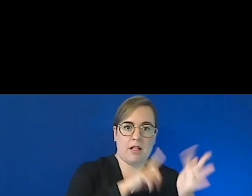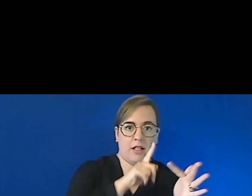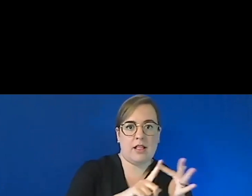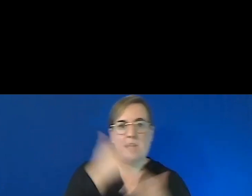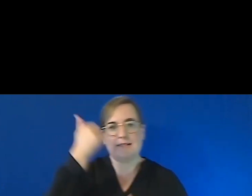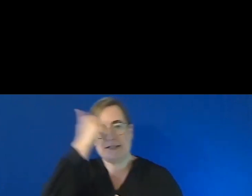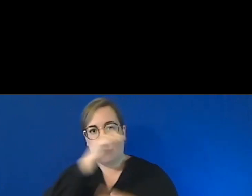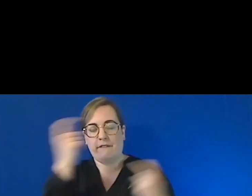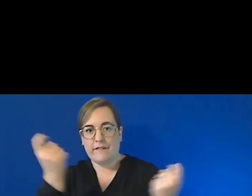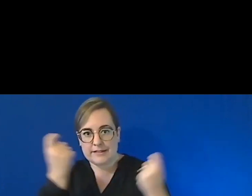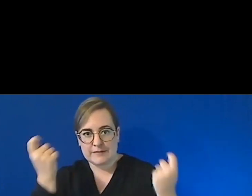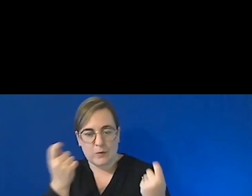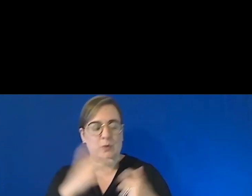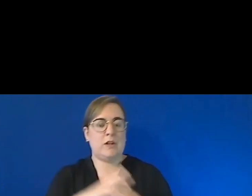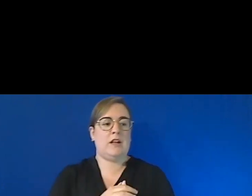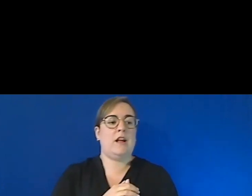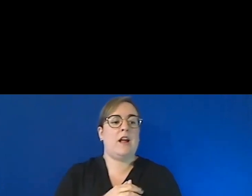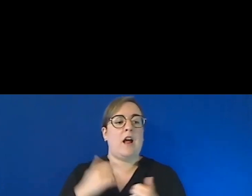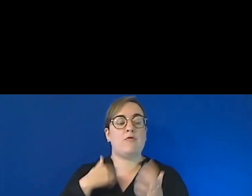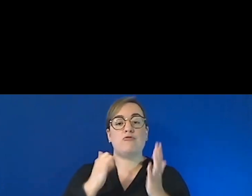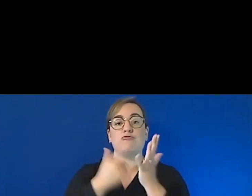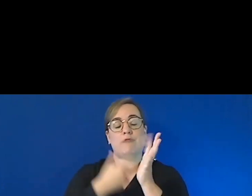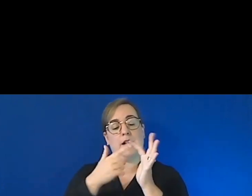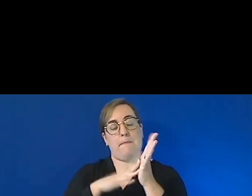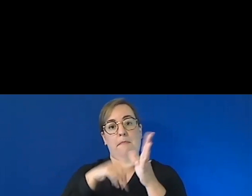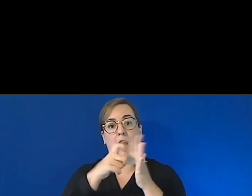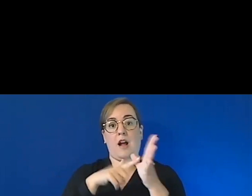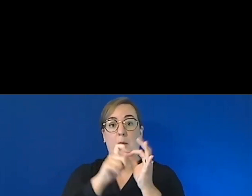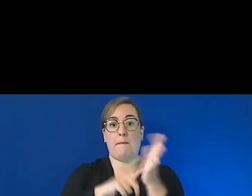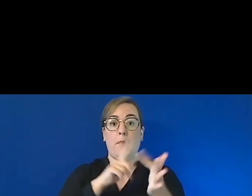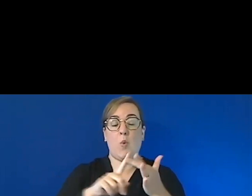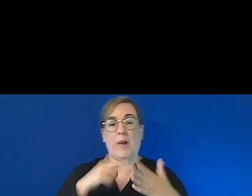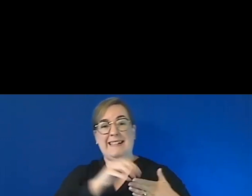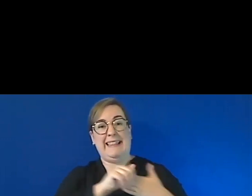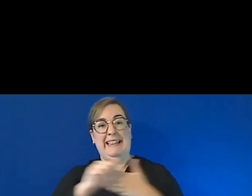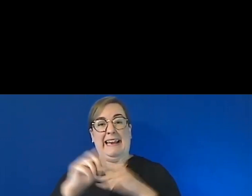Remarkable is Australia’s leading startup accelerator focused on creating inclusive